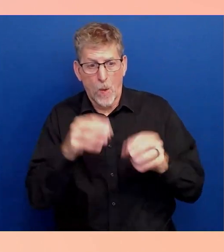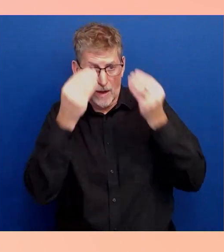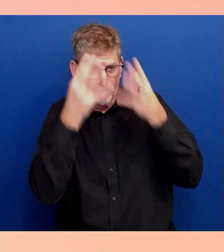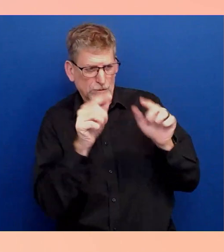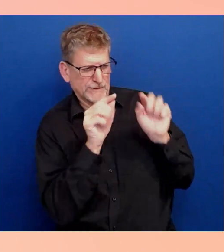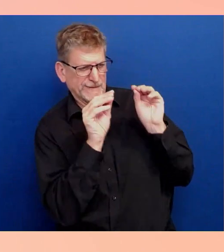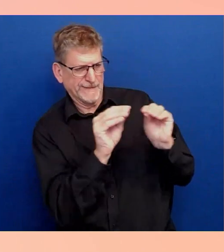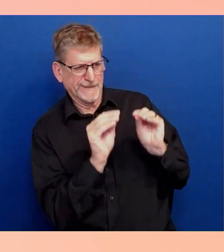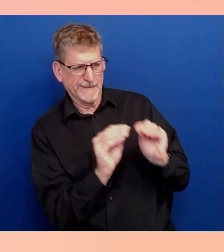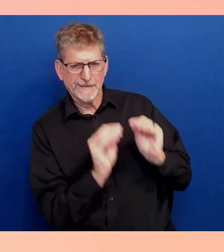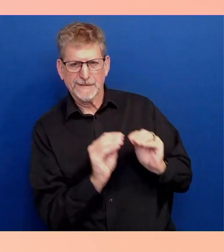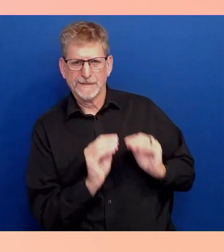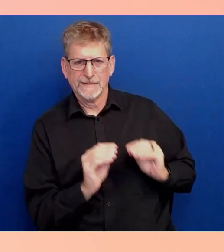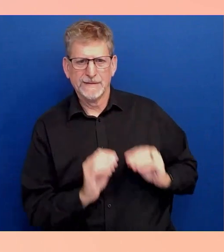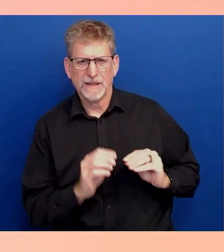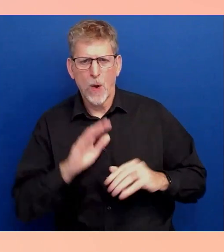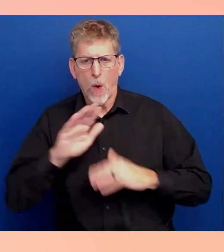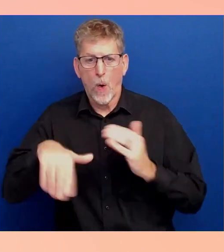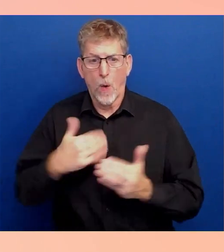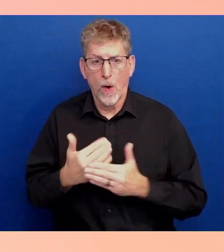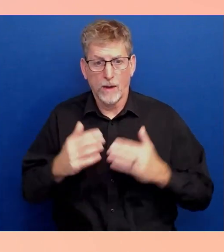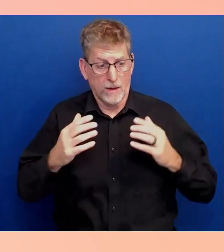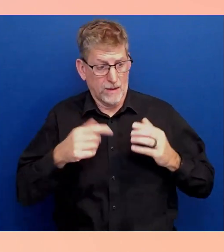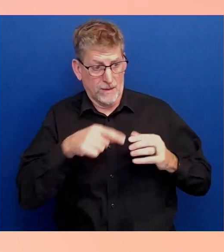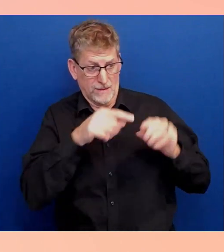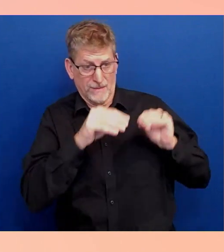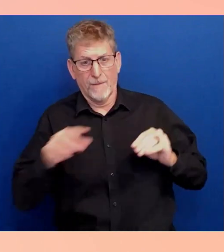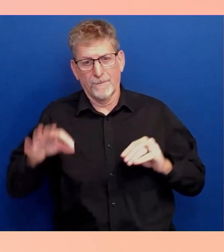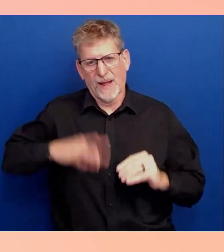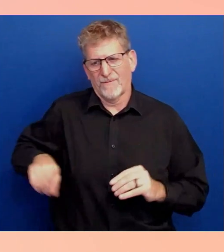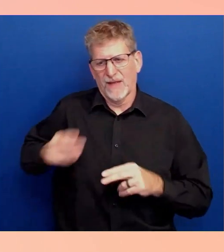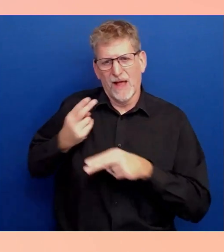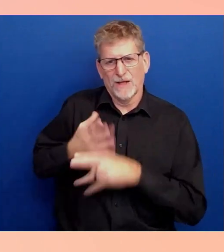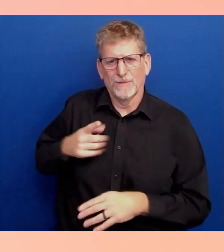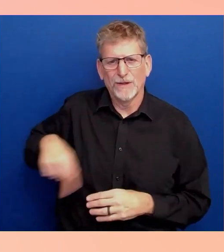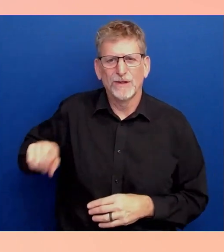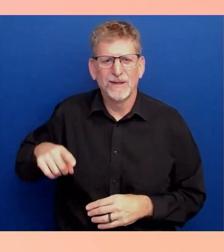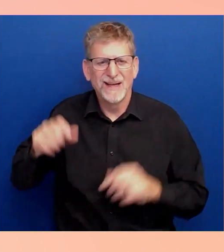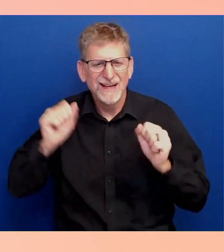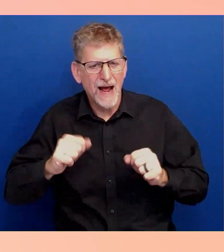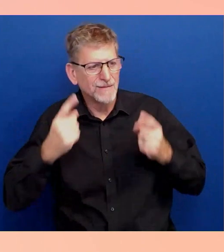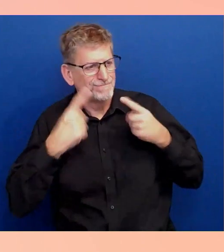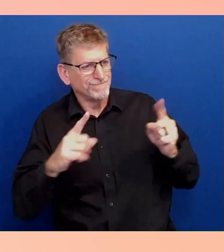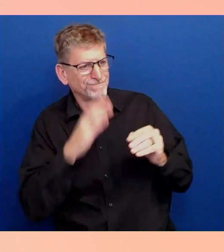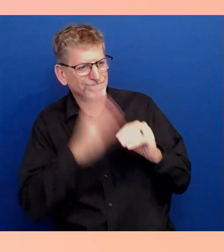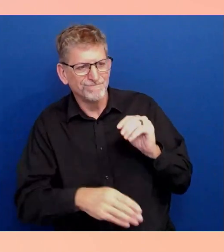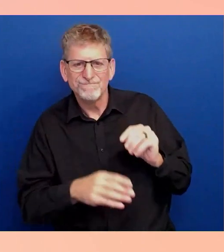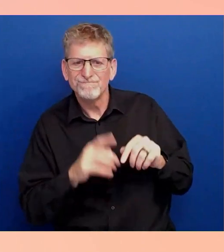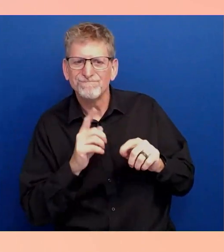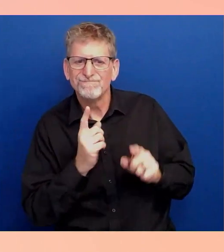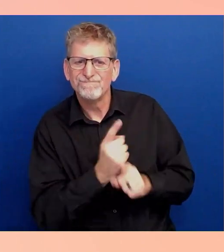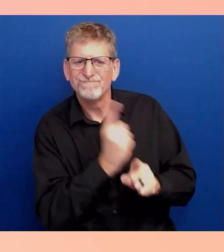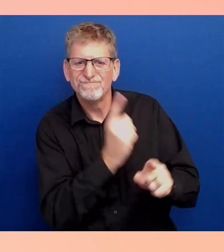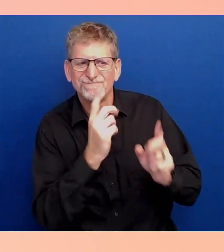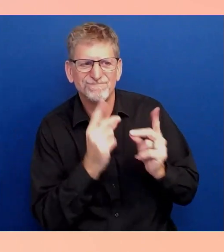accomplish their work in a timely and worry-free manner. And lastly, view the experience from another perspective.